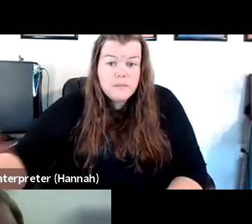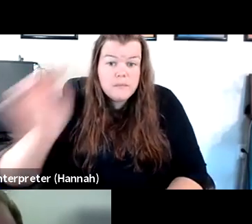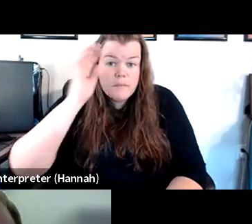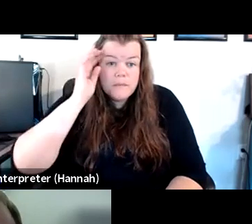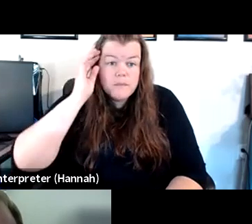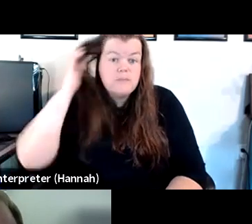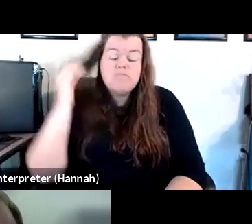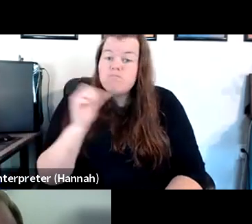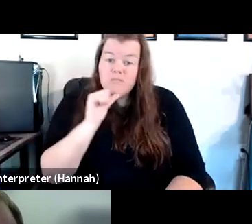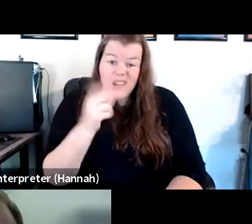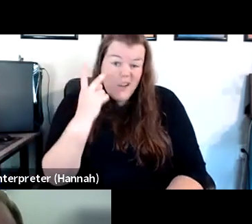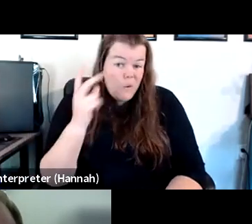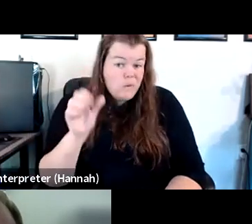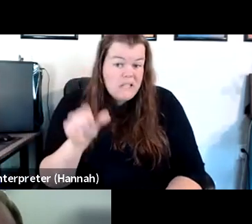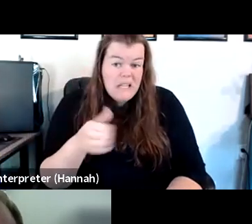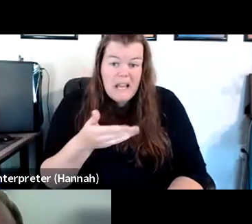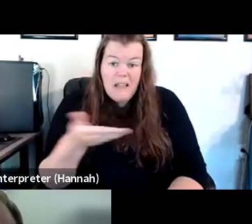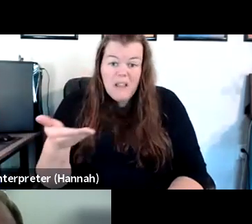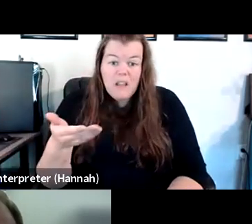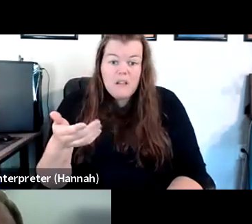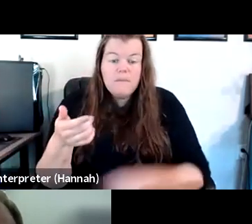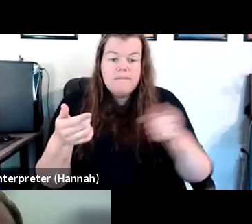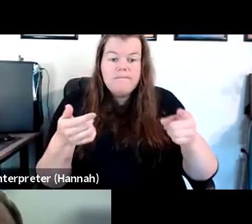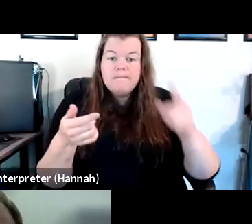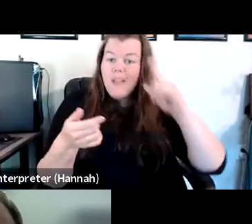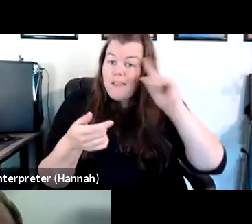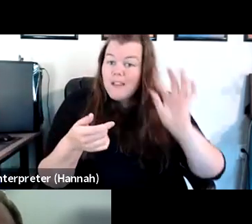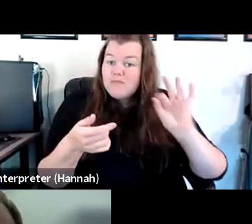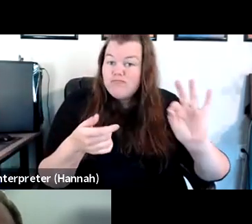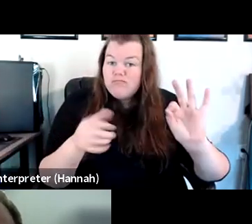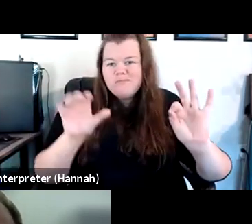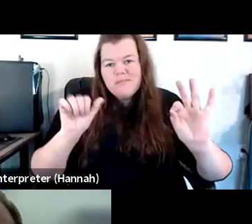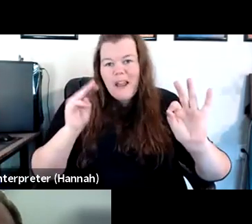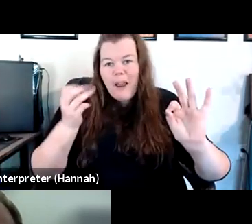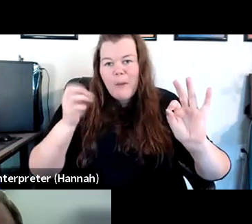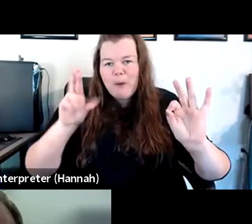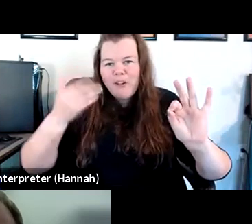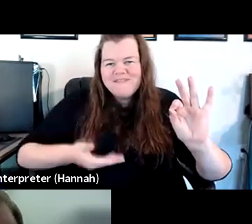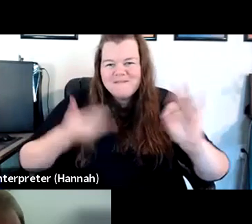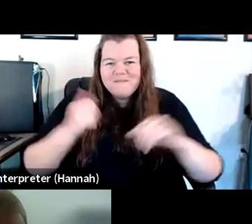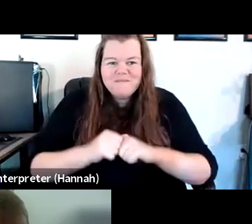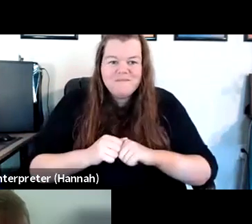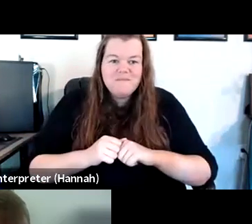I'm not seeing any I think you're all in the clear, Kristin. This is Amber. Thanks Amber.